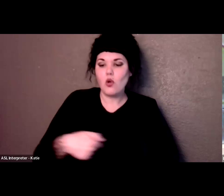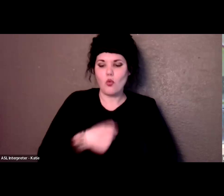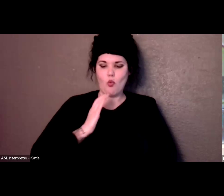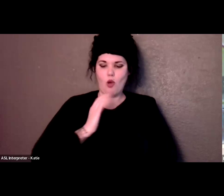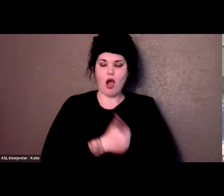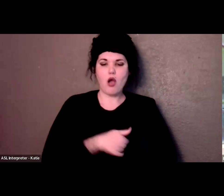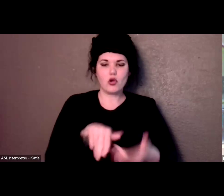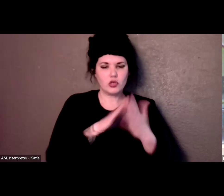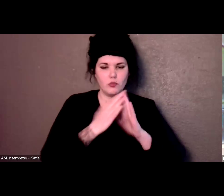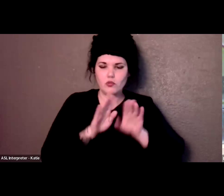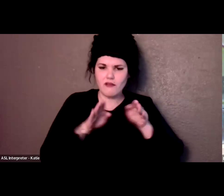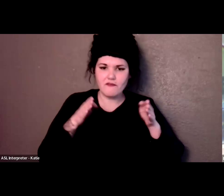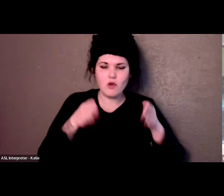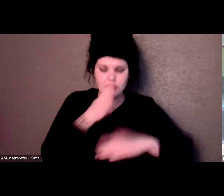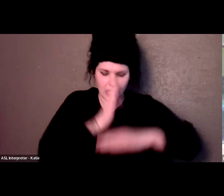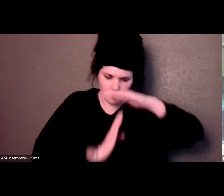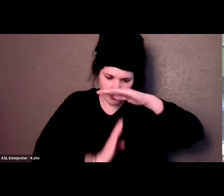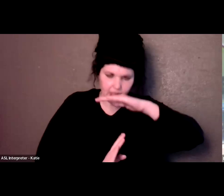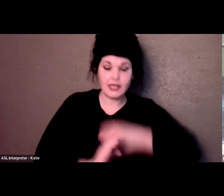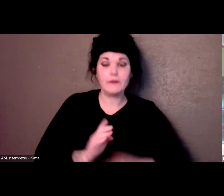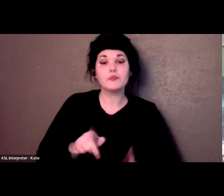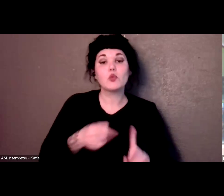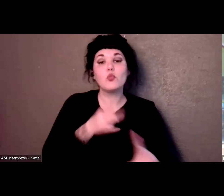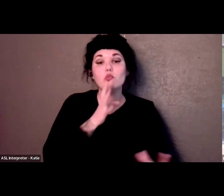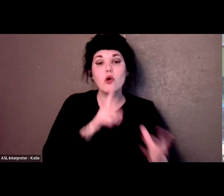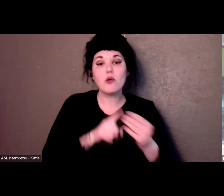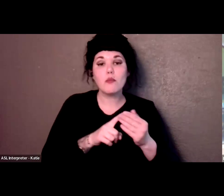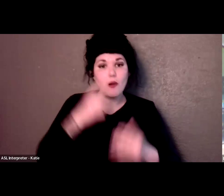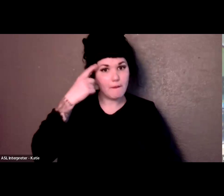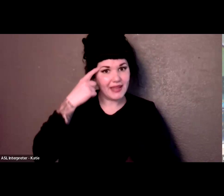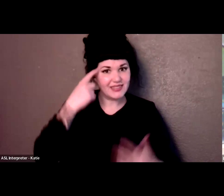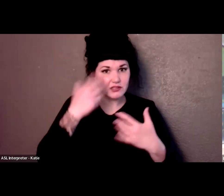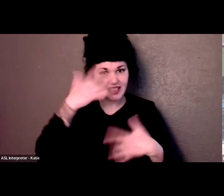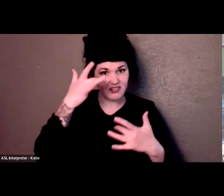when we talk about mental illness - and that's language that we don't use as a community -